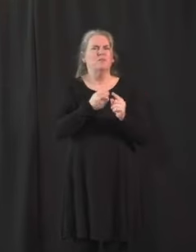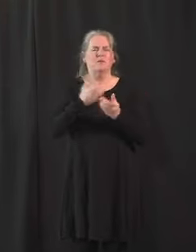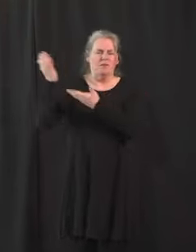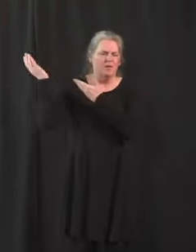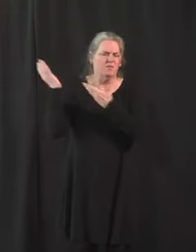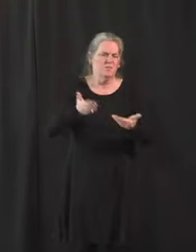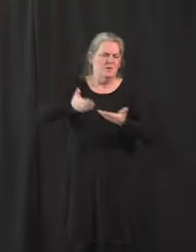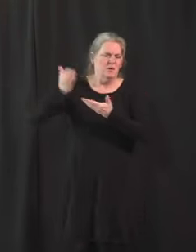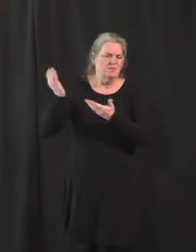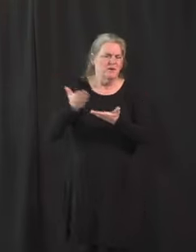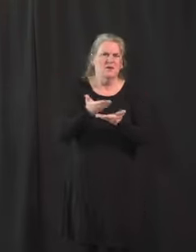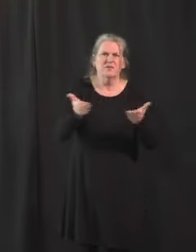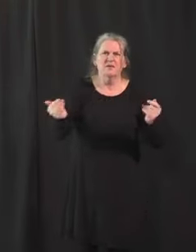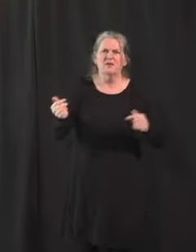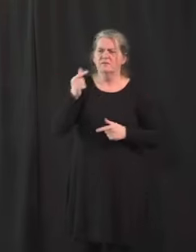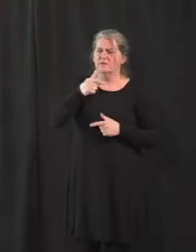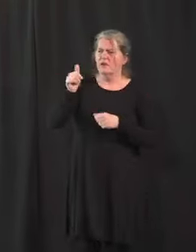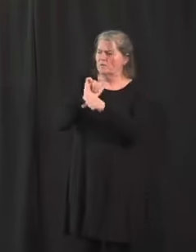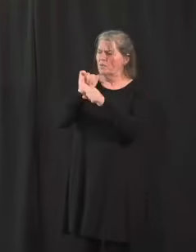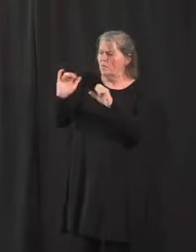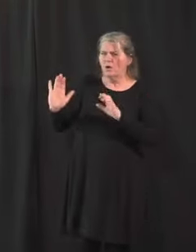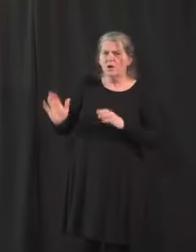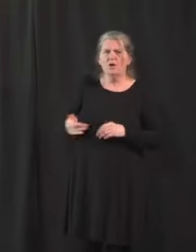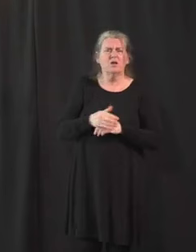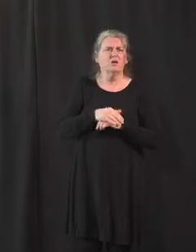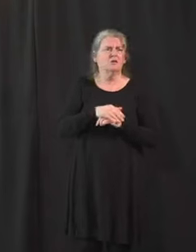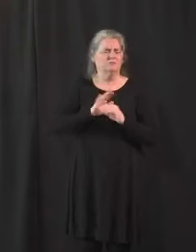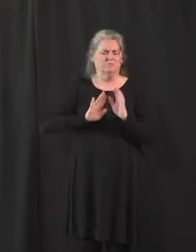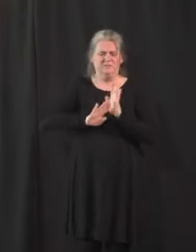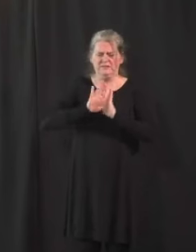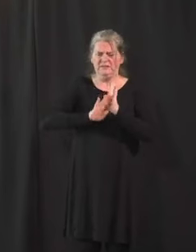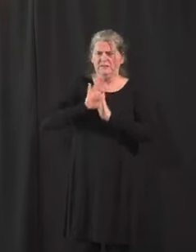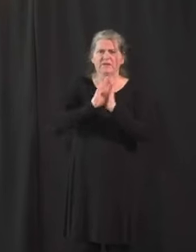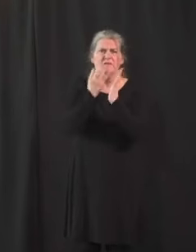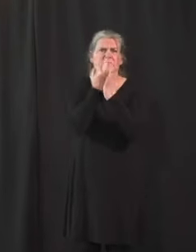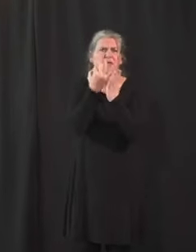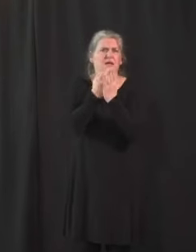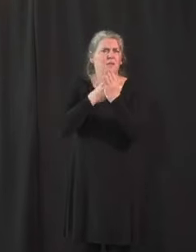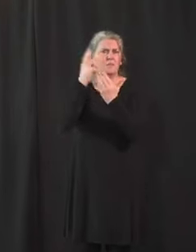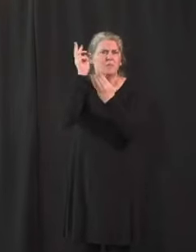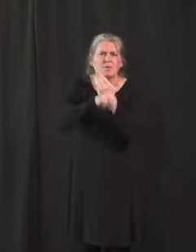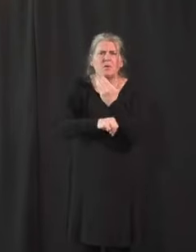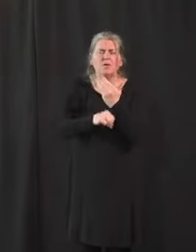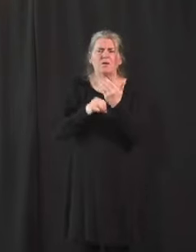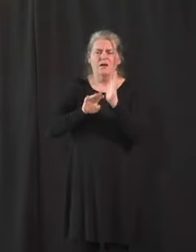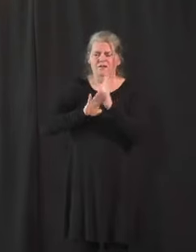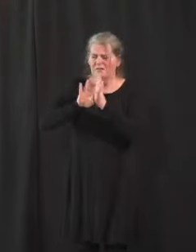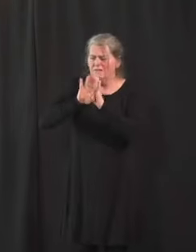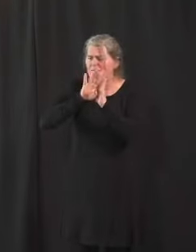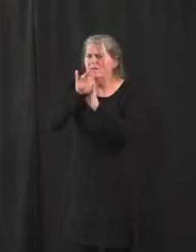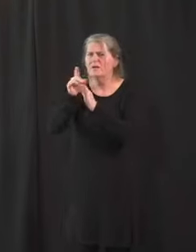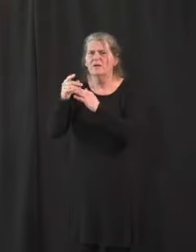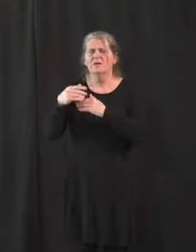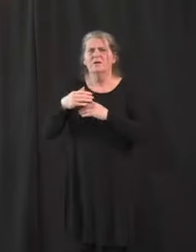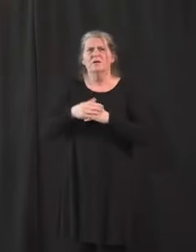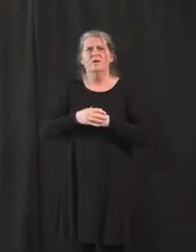GOVERNMENT WORKERS THAT ARE DEVELOPING THESE FINANCIAL SUPPORT PROGRAMS, YOU KNOW, OF COURSE, OUR INITIAL RESPONDERS,